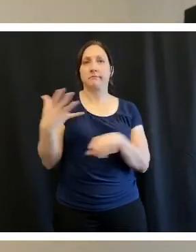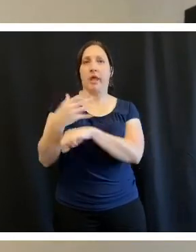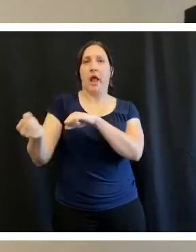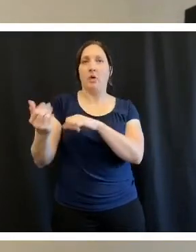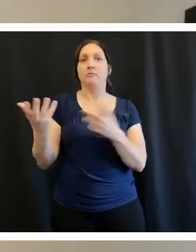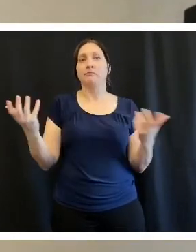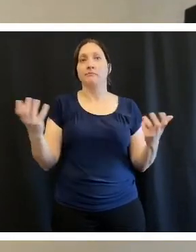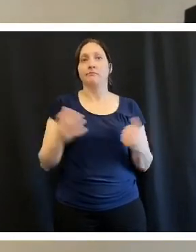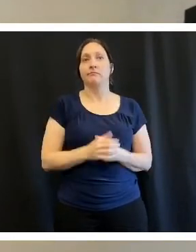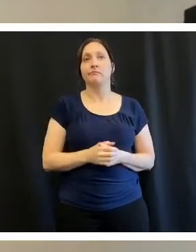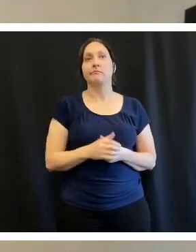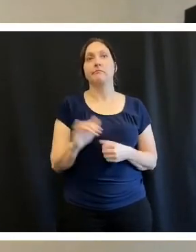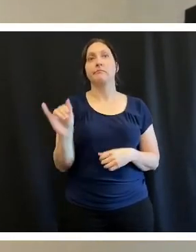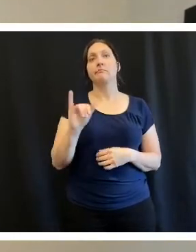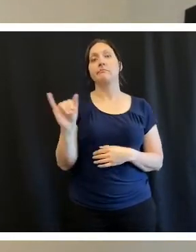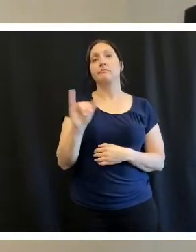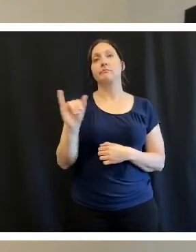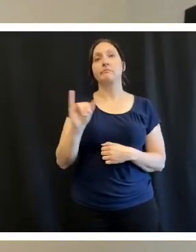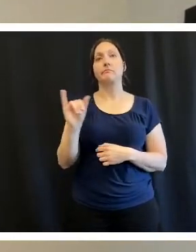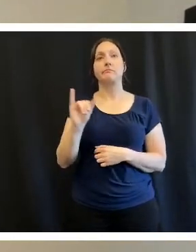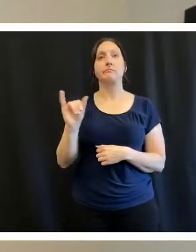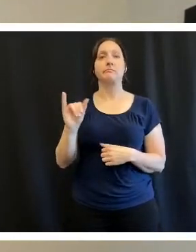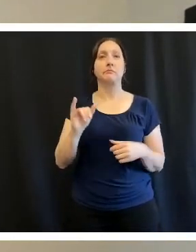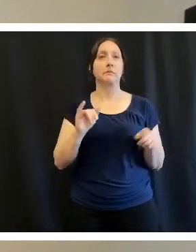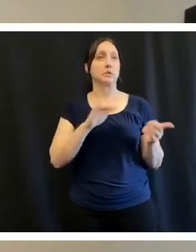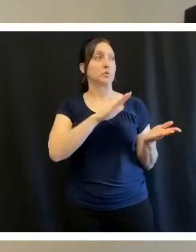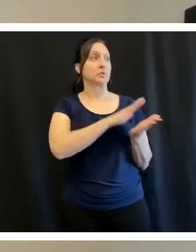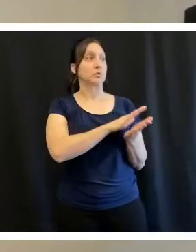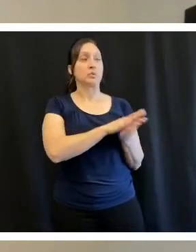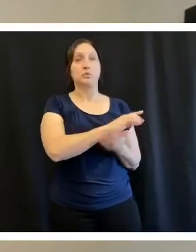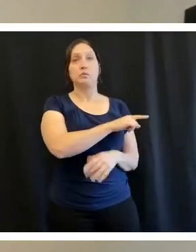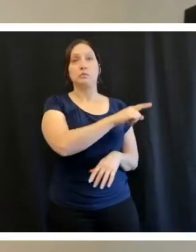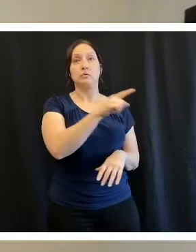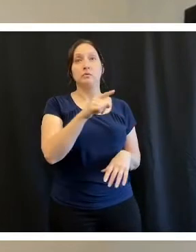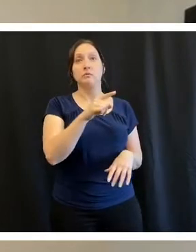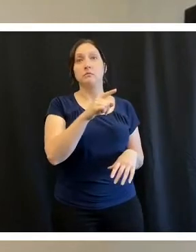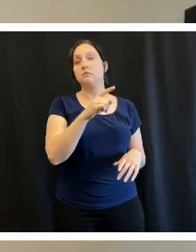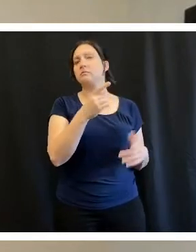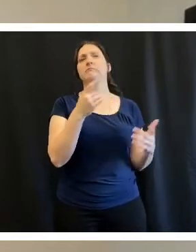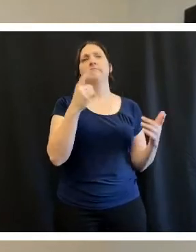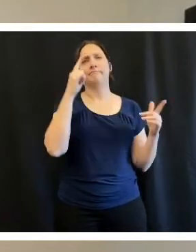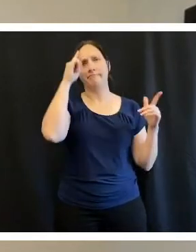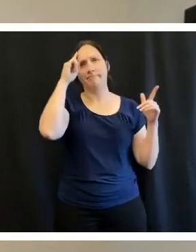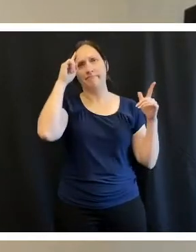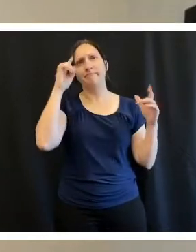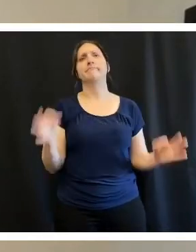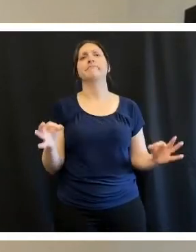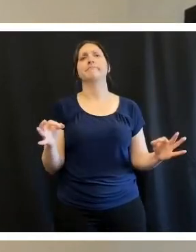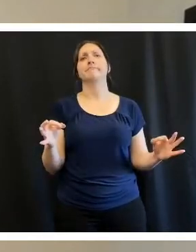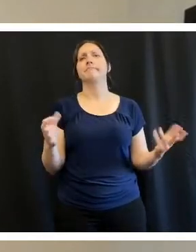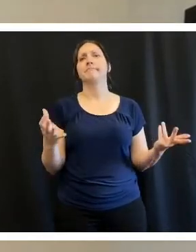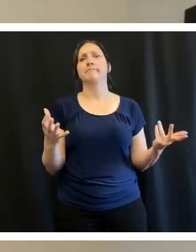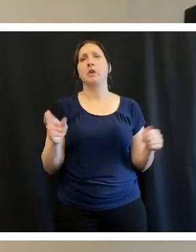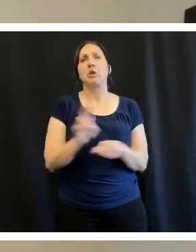We see a lot of schools that have made a decision to go with a tool and it didn't really work for them.